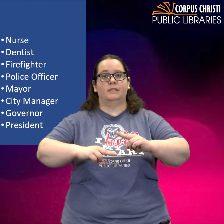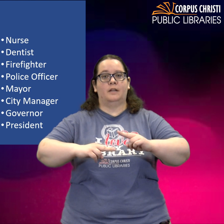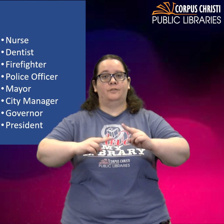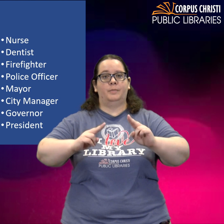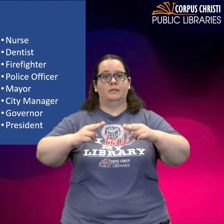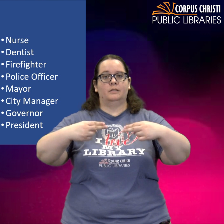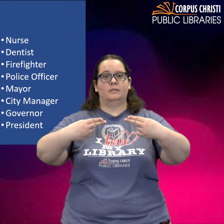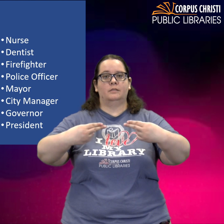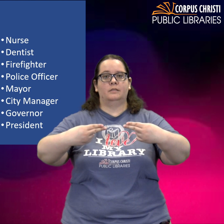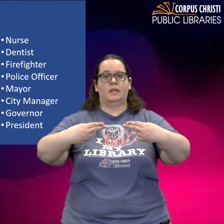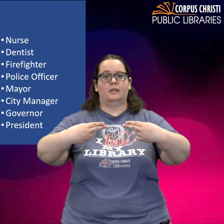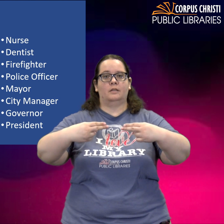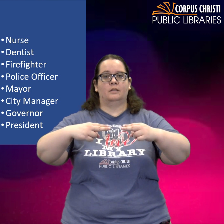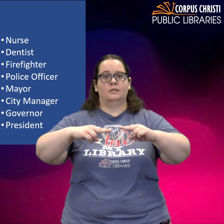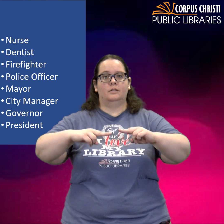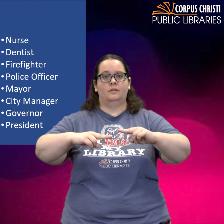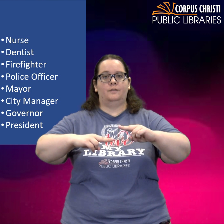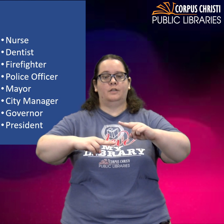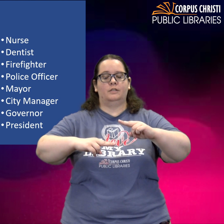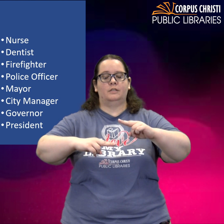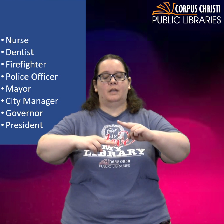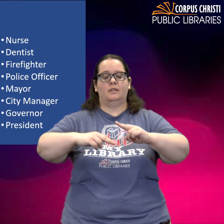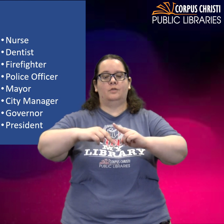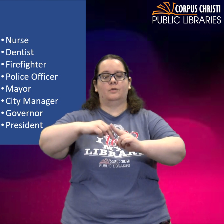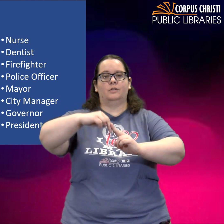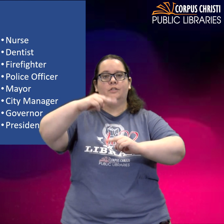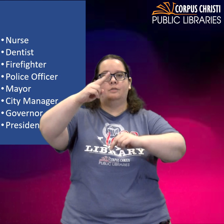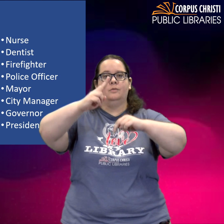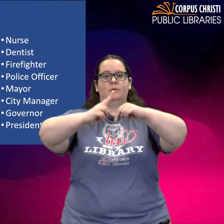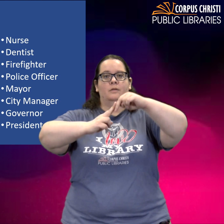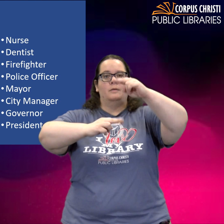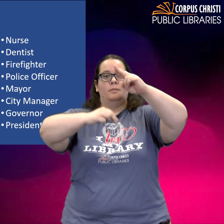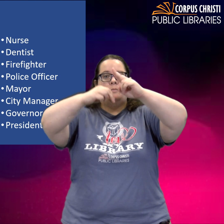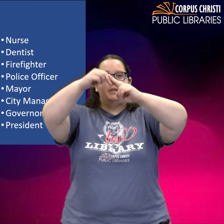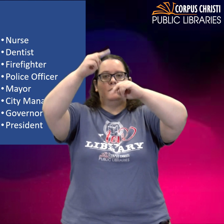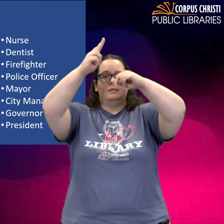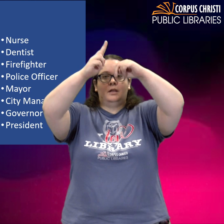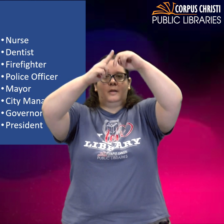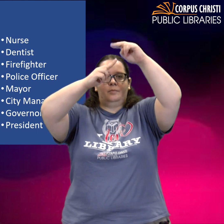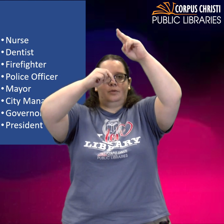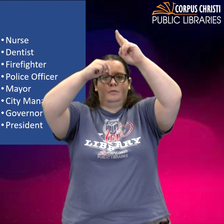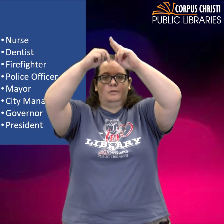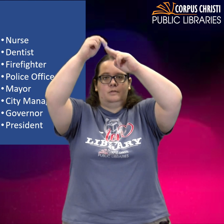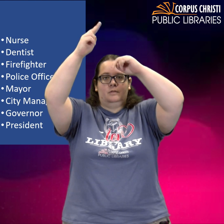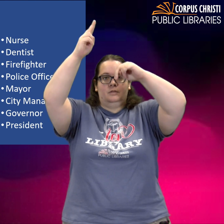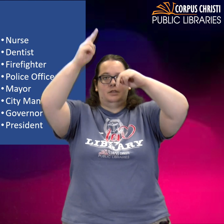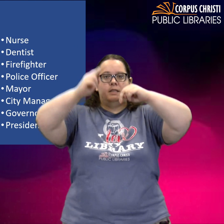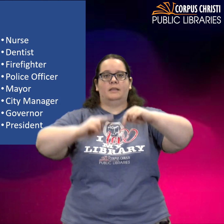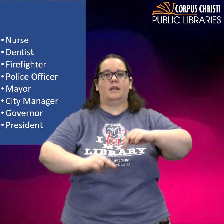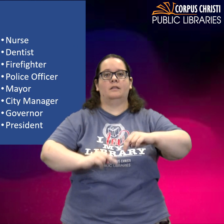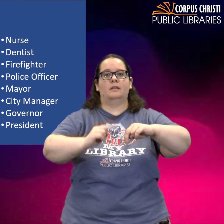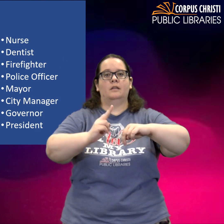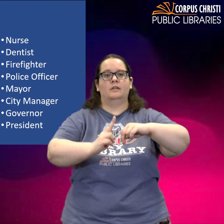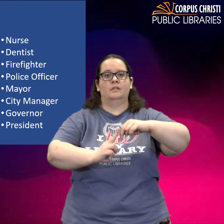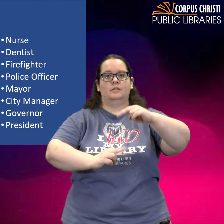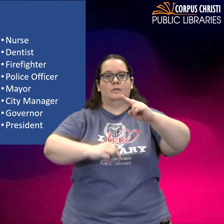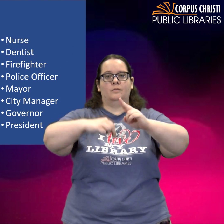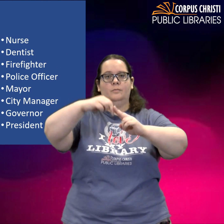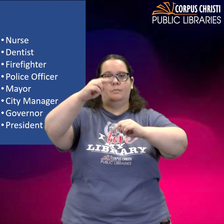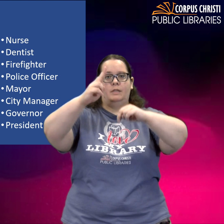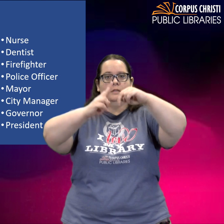sign for build: take two fingers and then you're going to build up, just like that, so build.